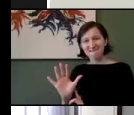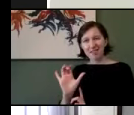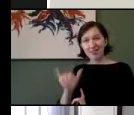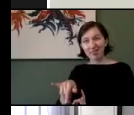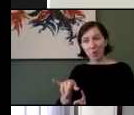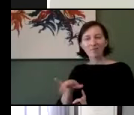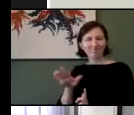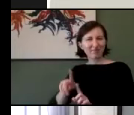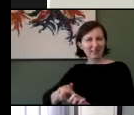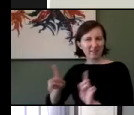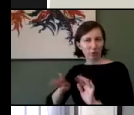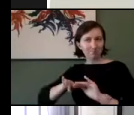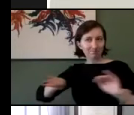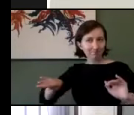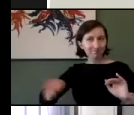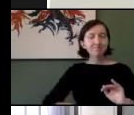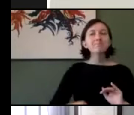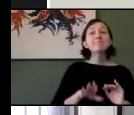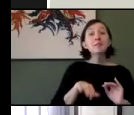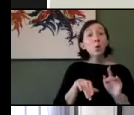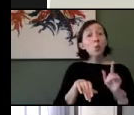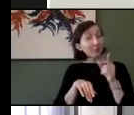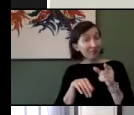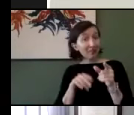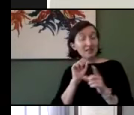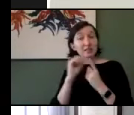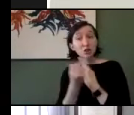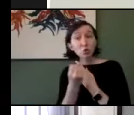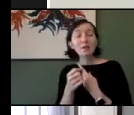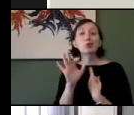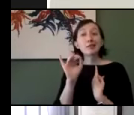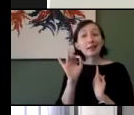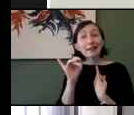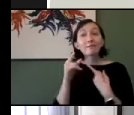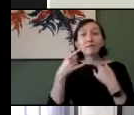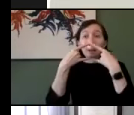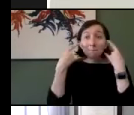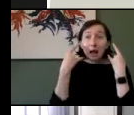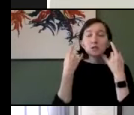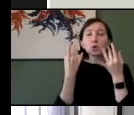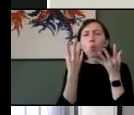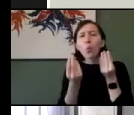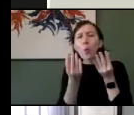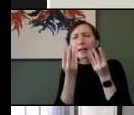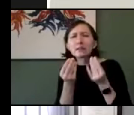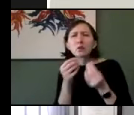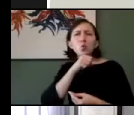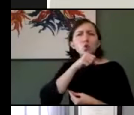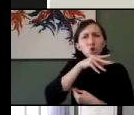when your mask is likely to get dirty or wet.